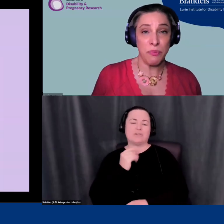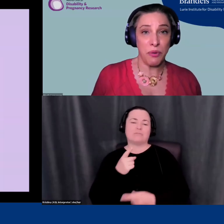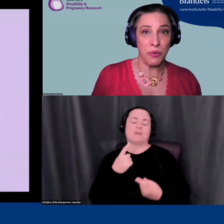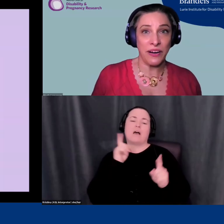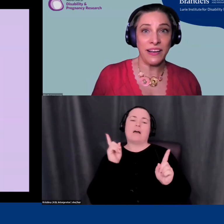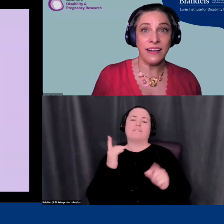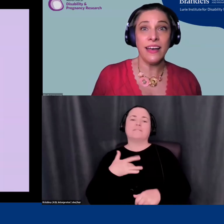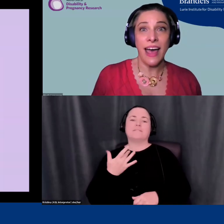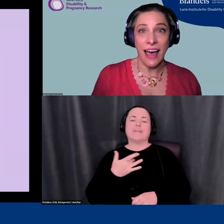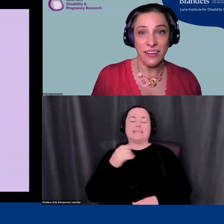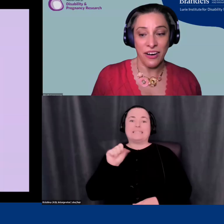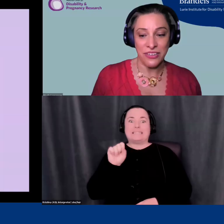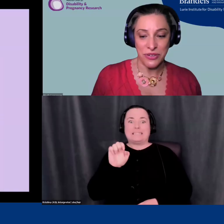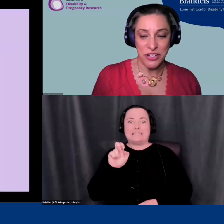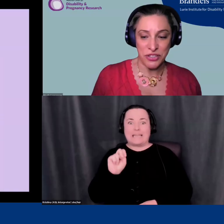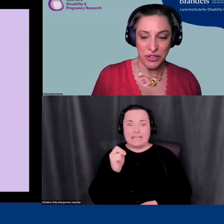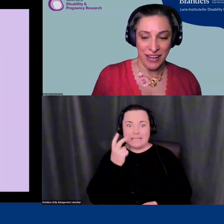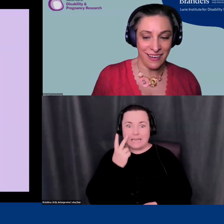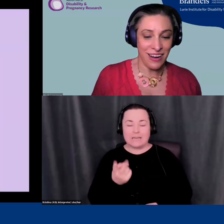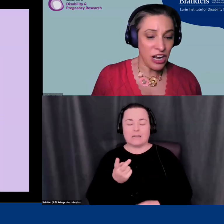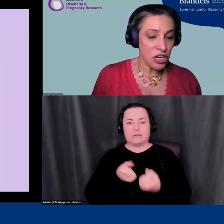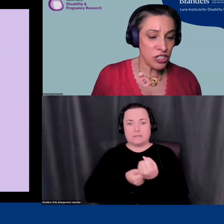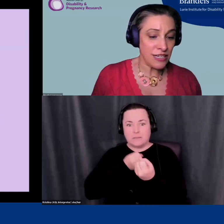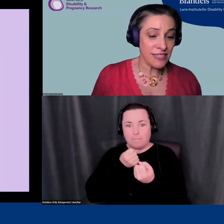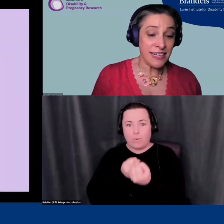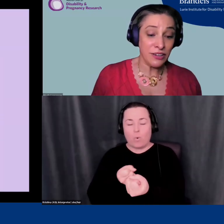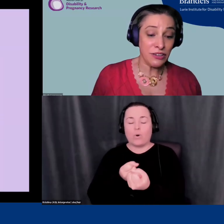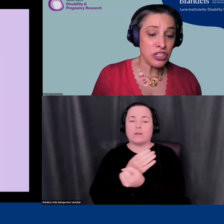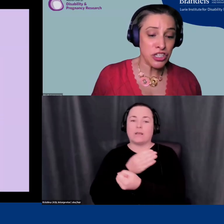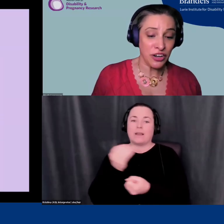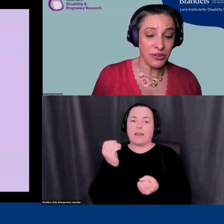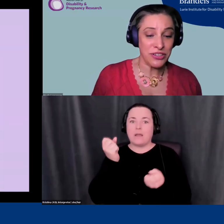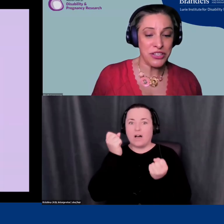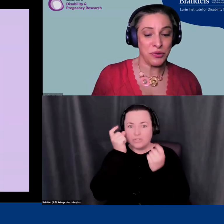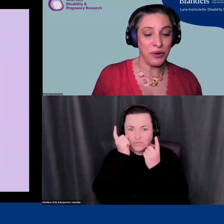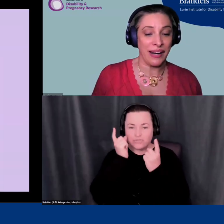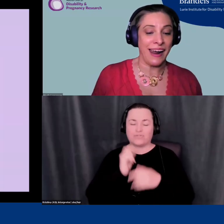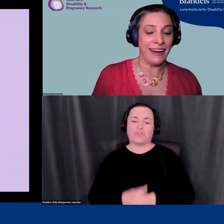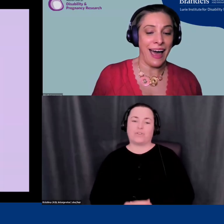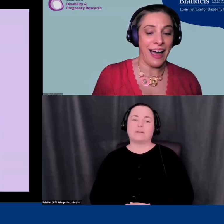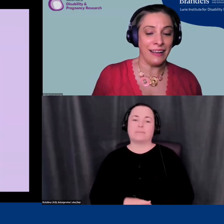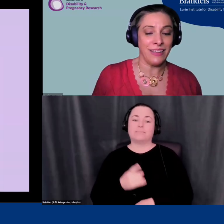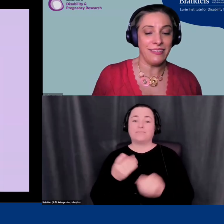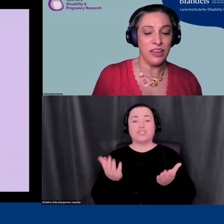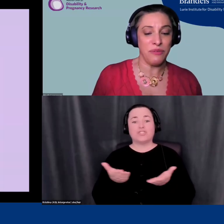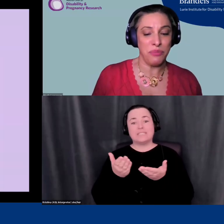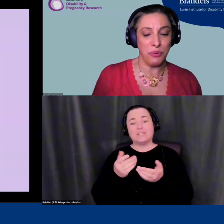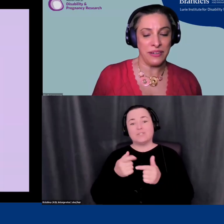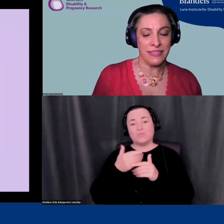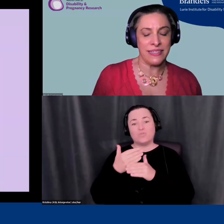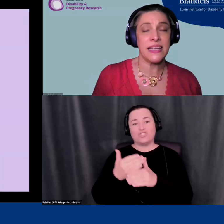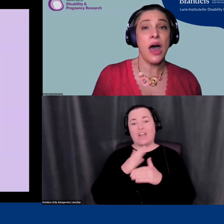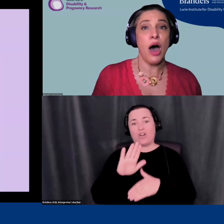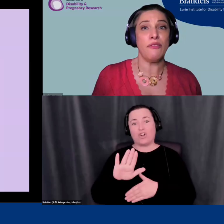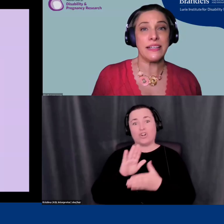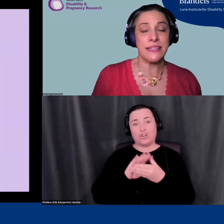supported, and understood. She is here to share her story and highlight the importance of